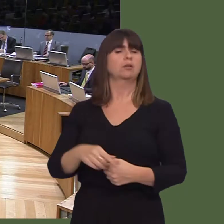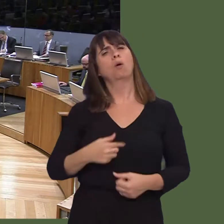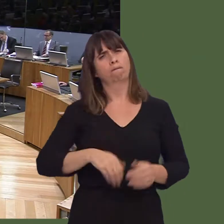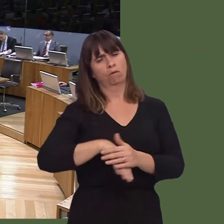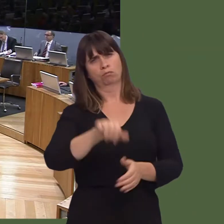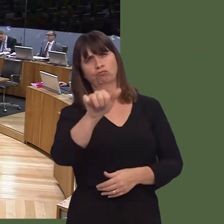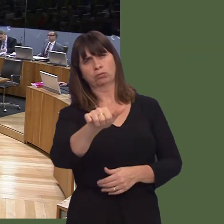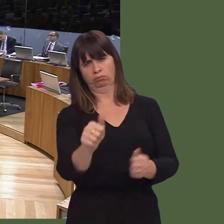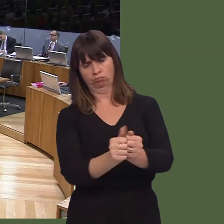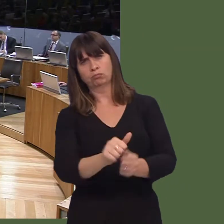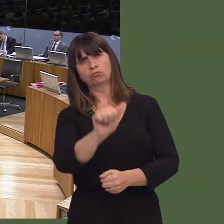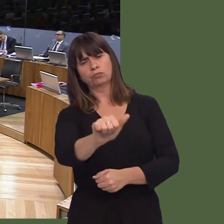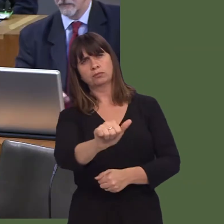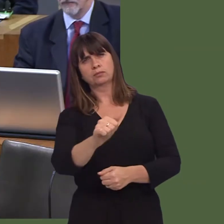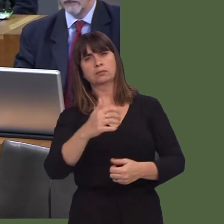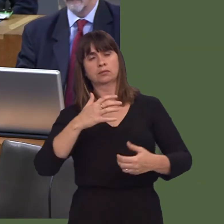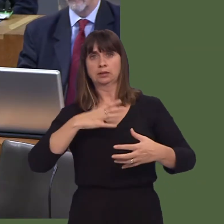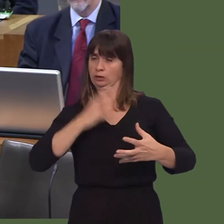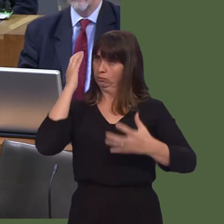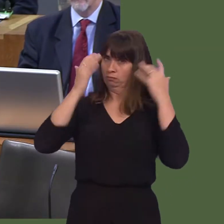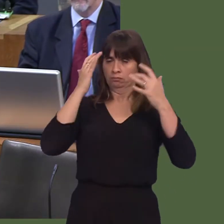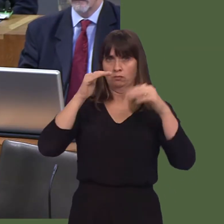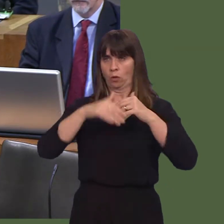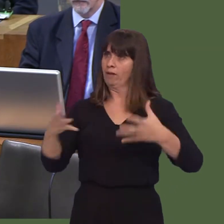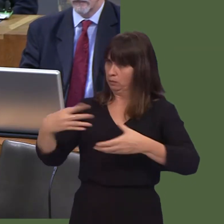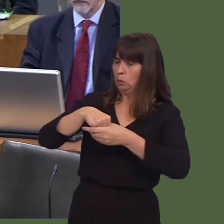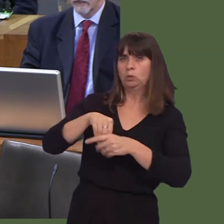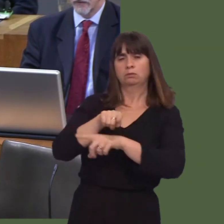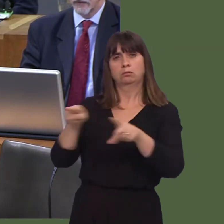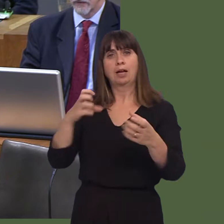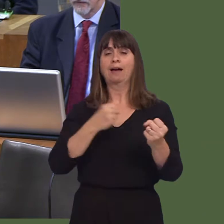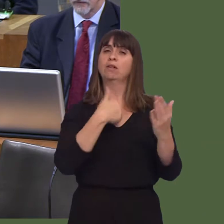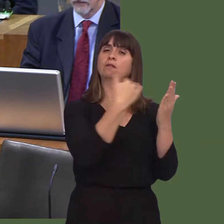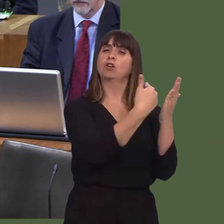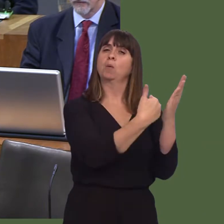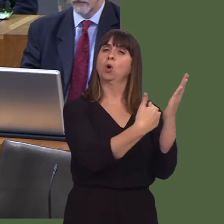It very much should be part of the consideration, and one of the things the framework sets out,